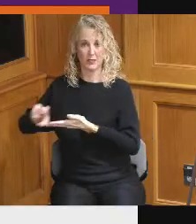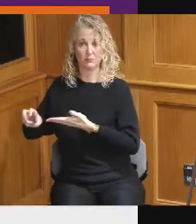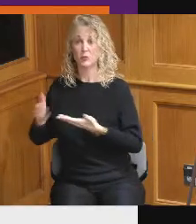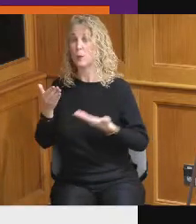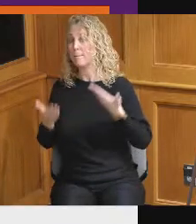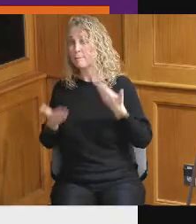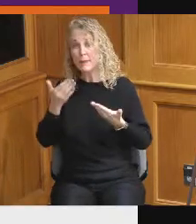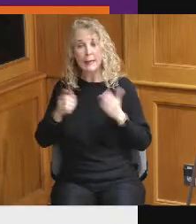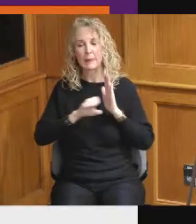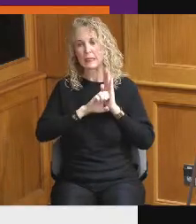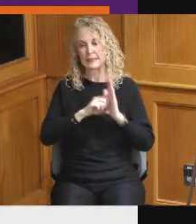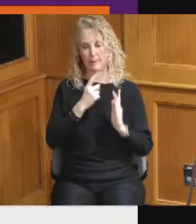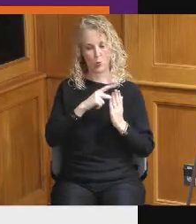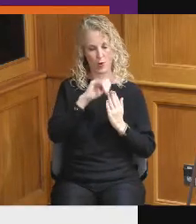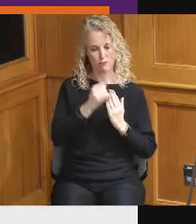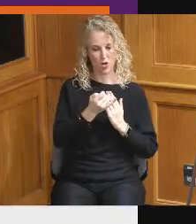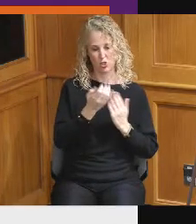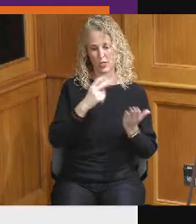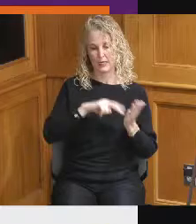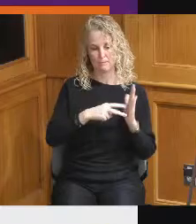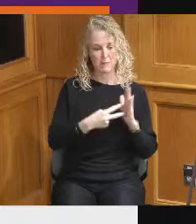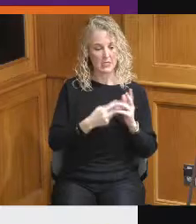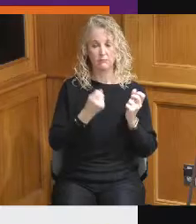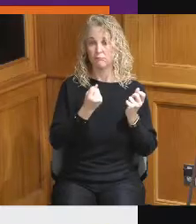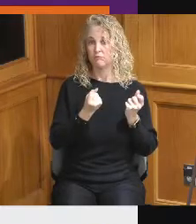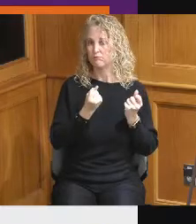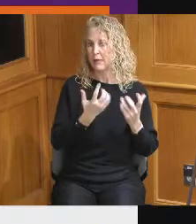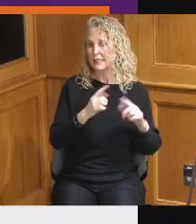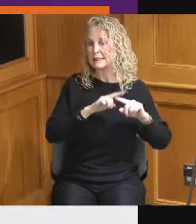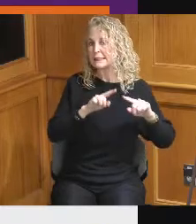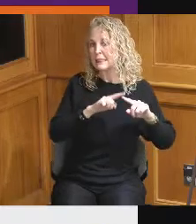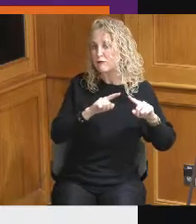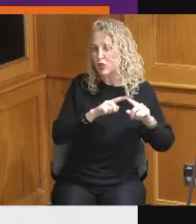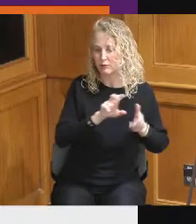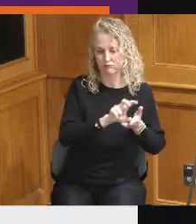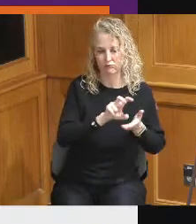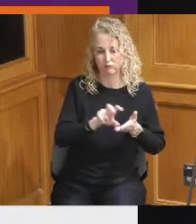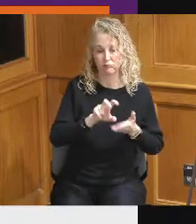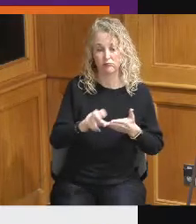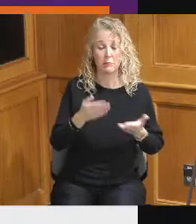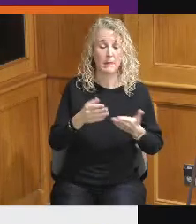are supporting it in multiple ways sometimes with a public Grant dollars sometimes with a loan that